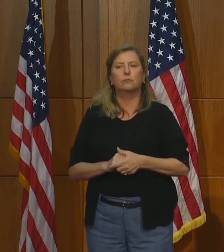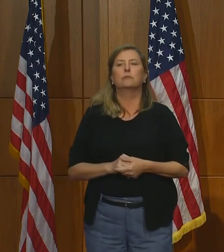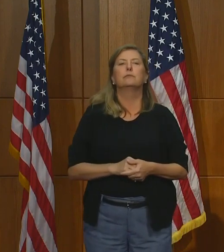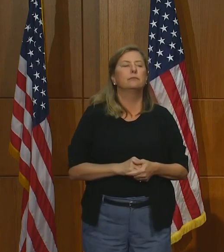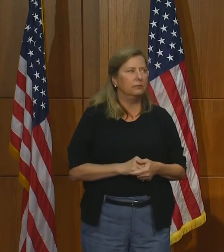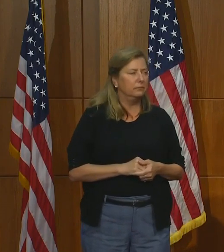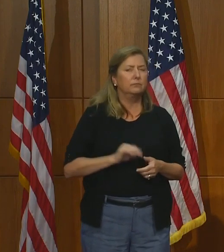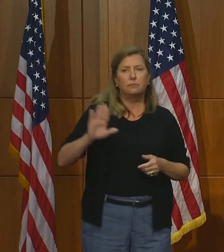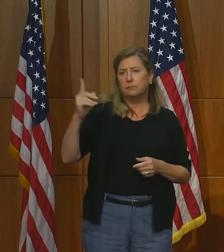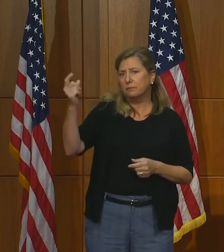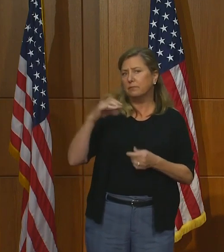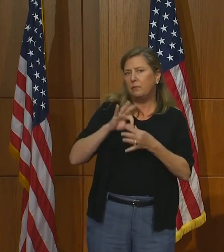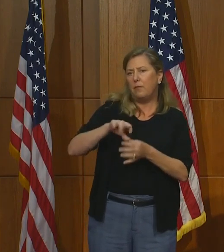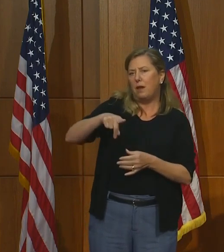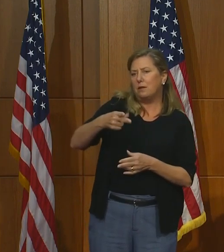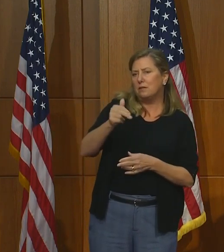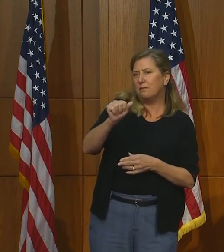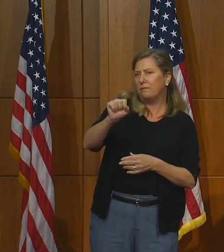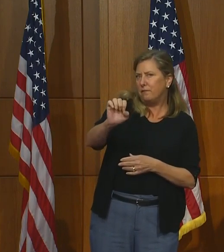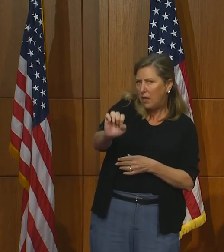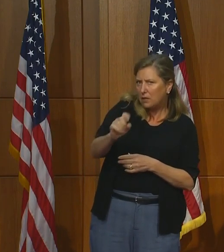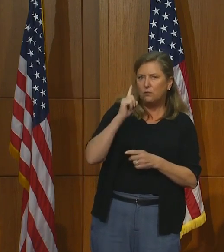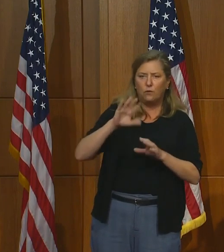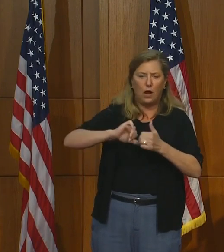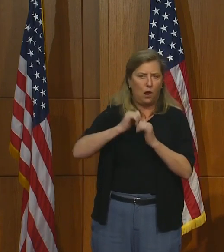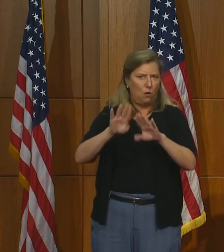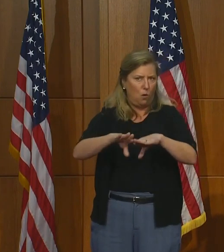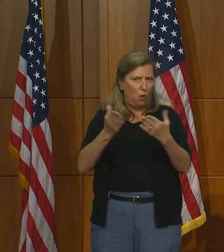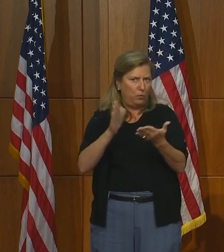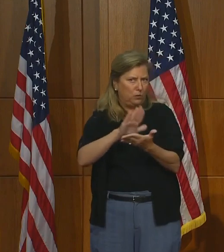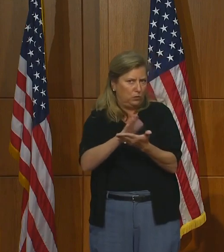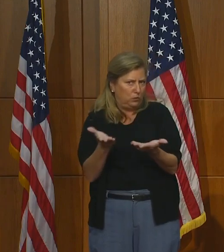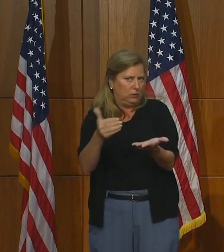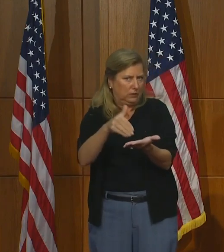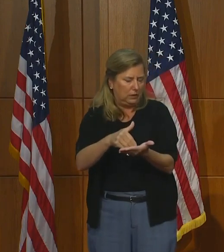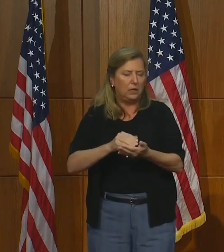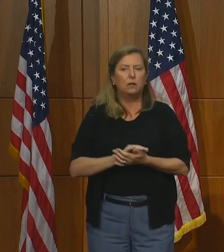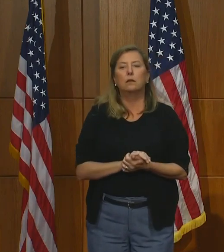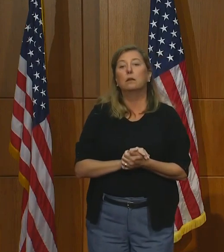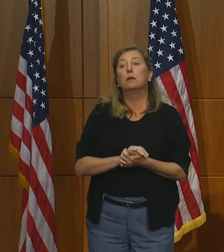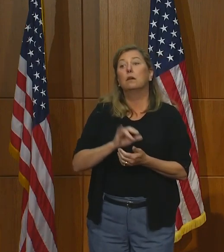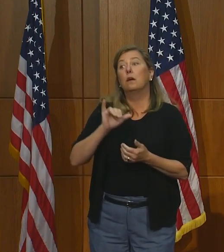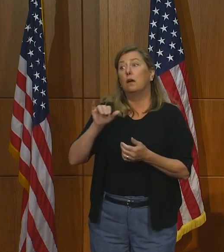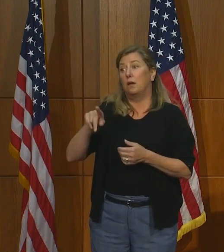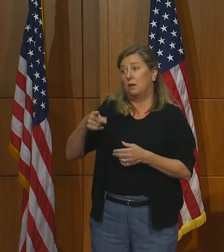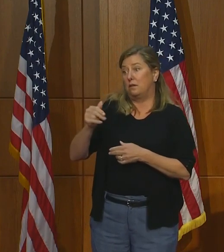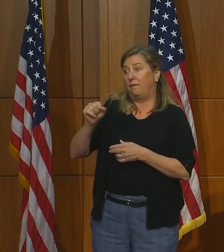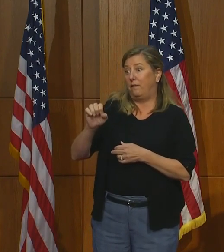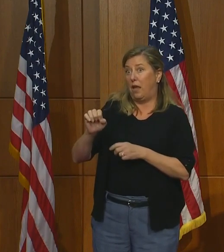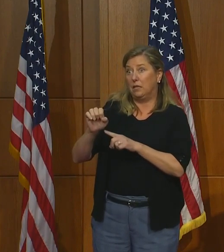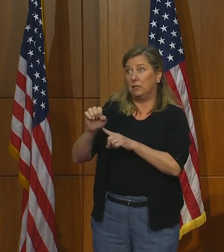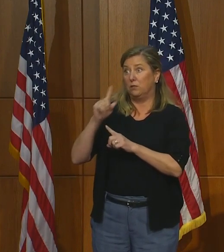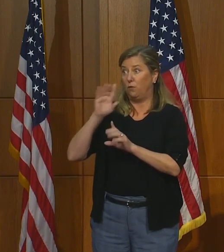WHAT KIND OF THIS IS. CAN BE. TO THEM TO HELP GET THROUGH THE STATE. THE IS ABOUT THE- OF